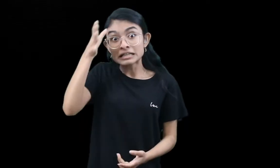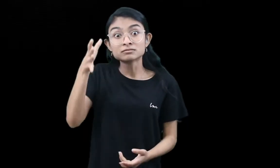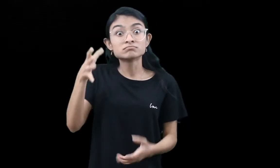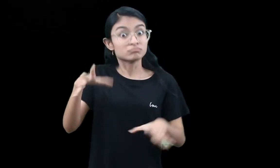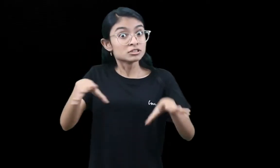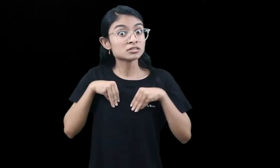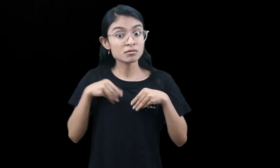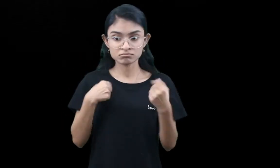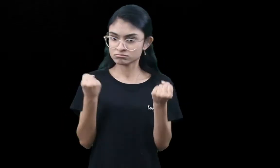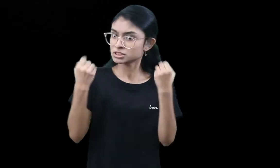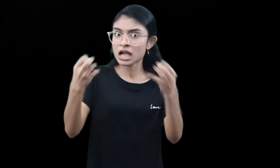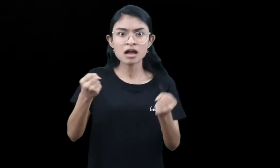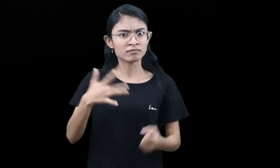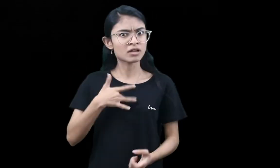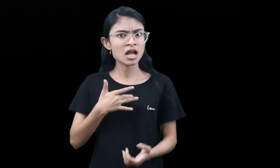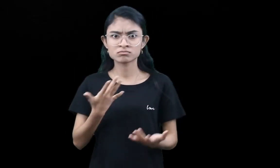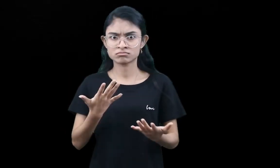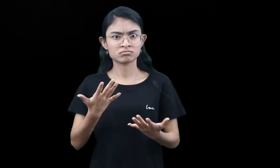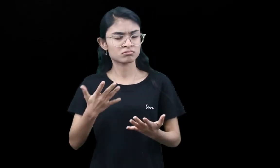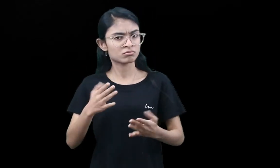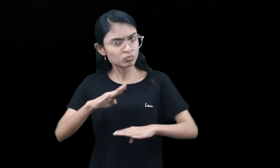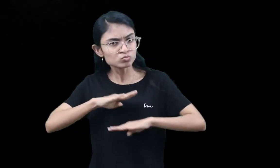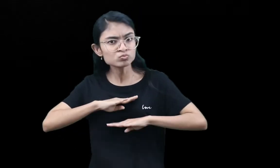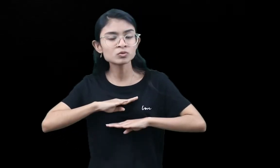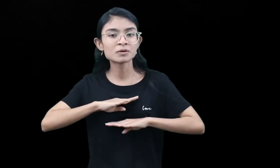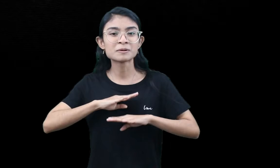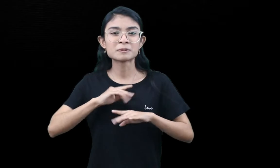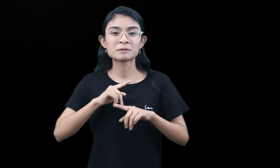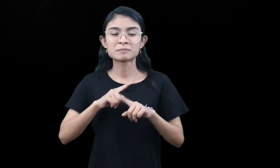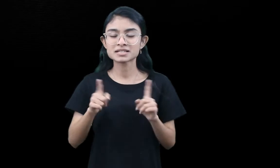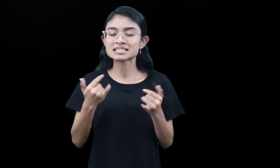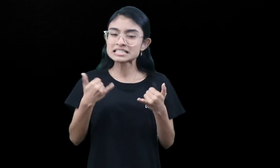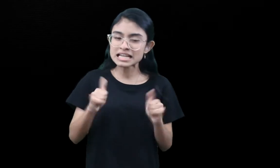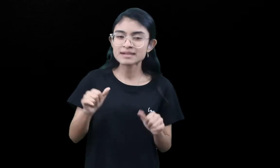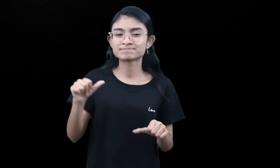They've accepted it. They're okay with it.